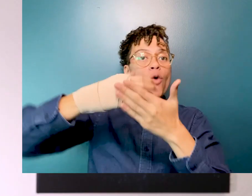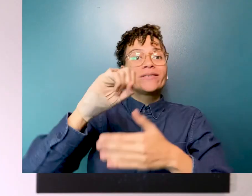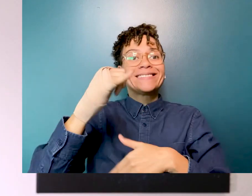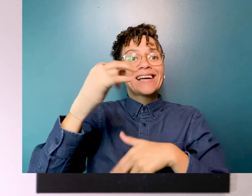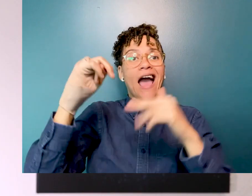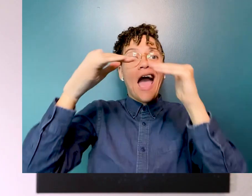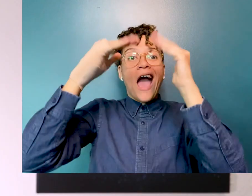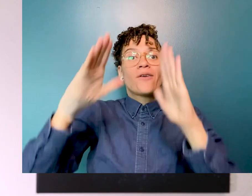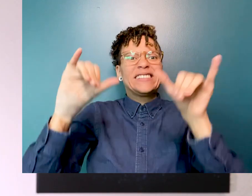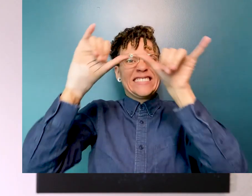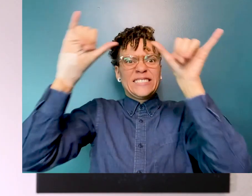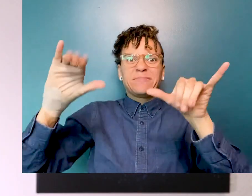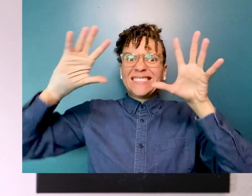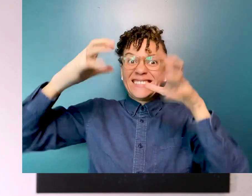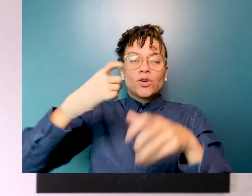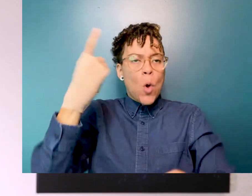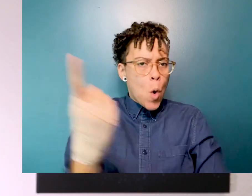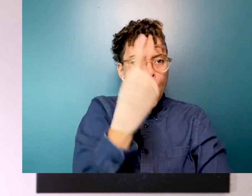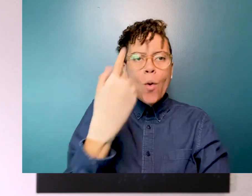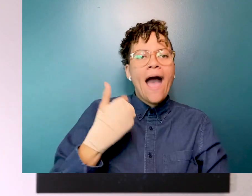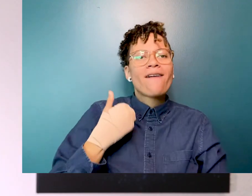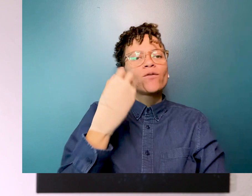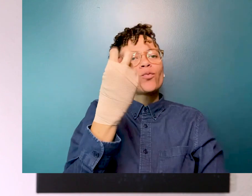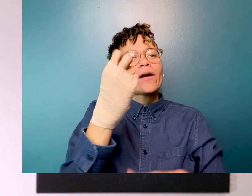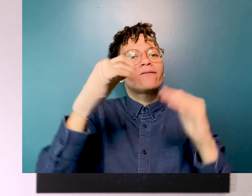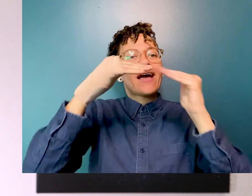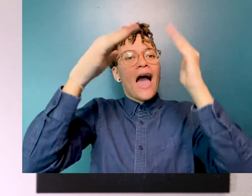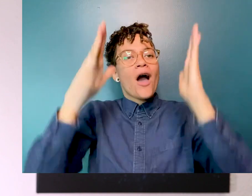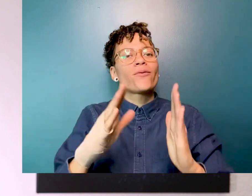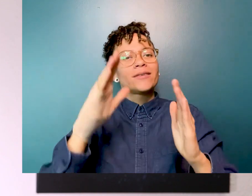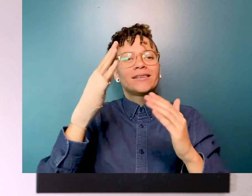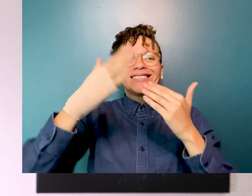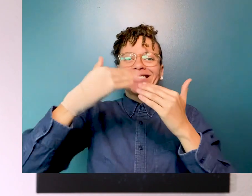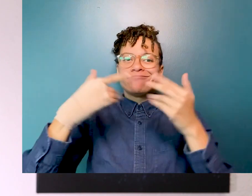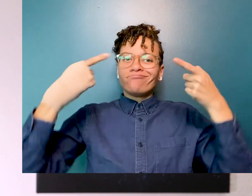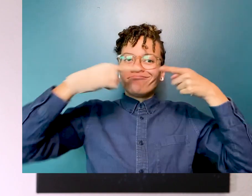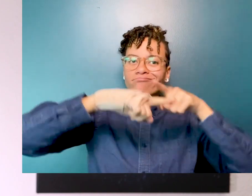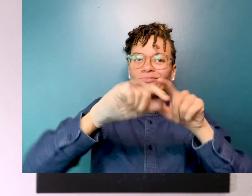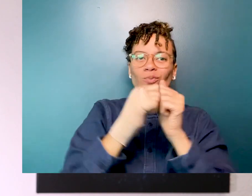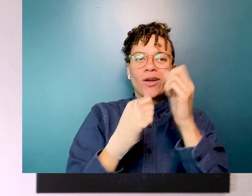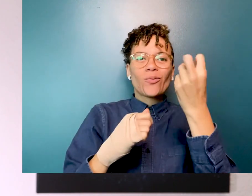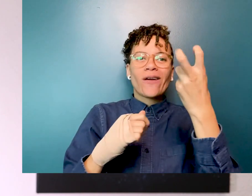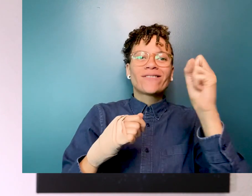So in the Whole Sign House system, there are always 12 houses, and they perfectly coincide